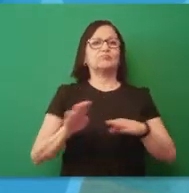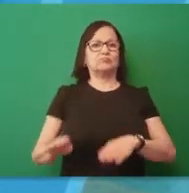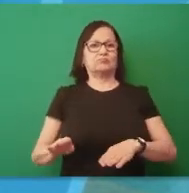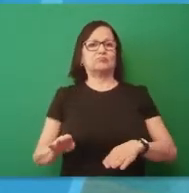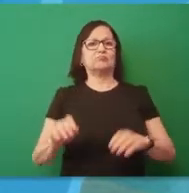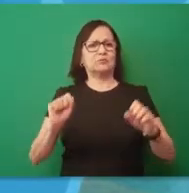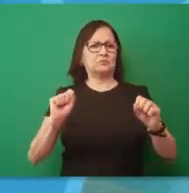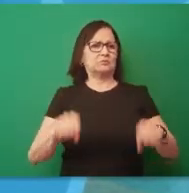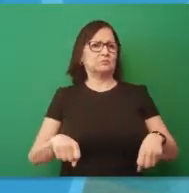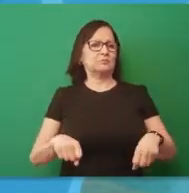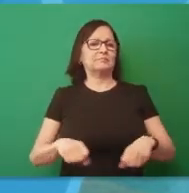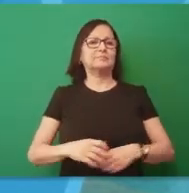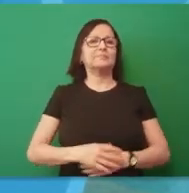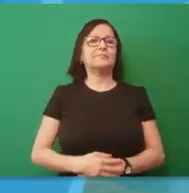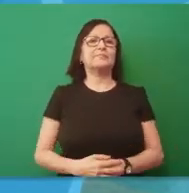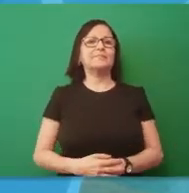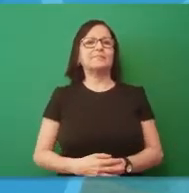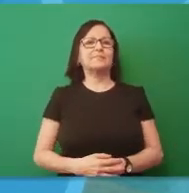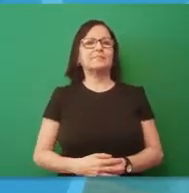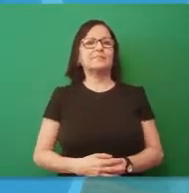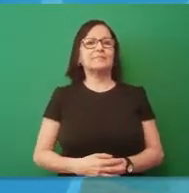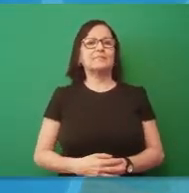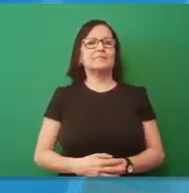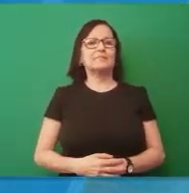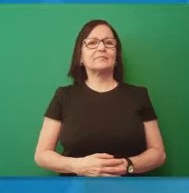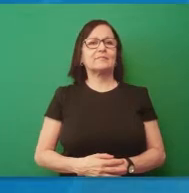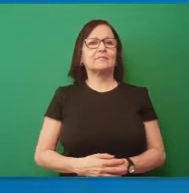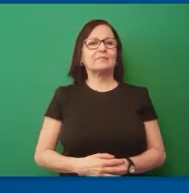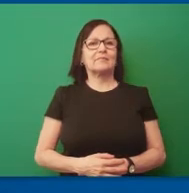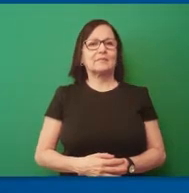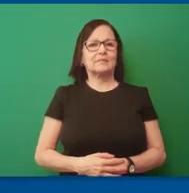on your video or audio track.